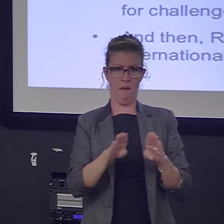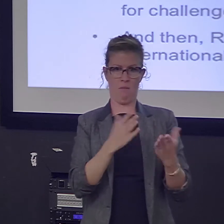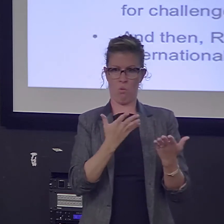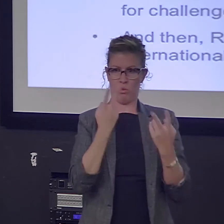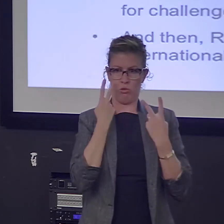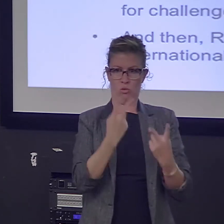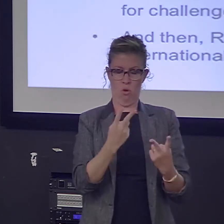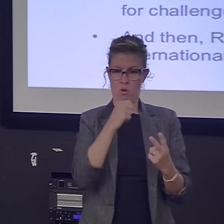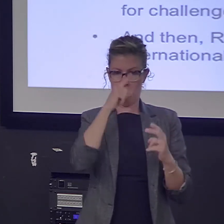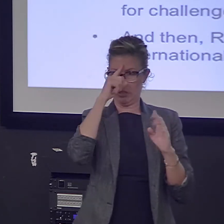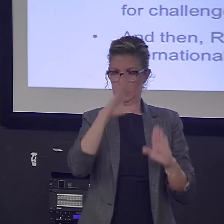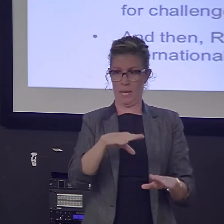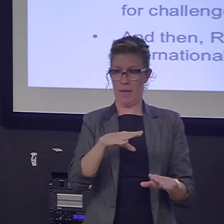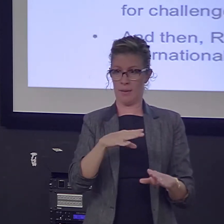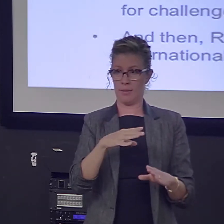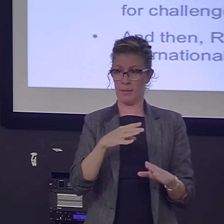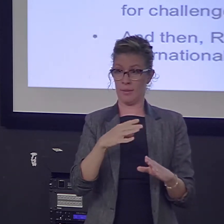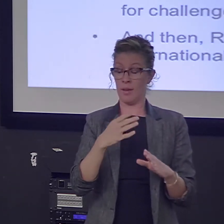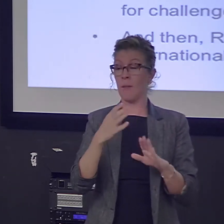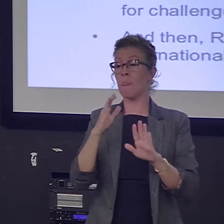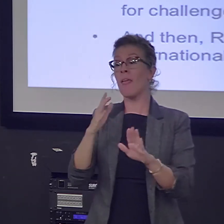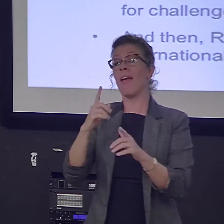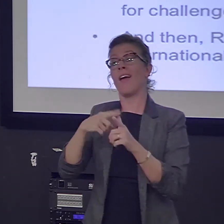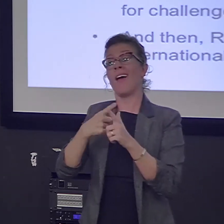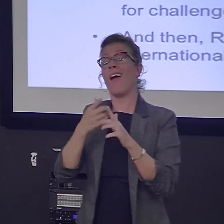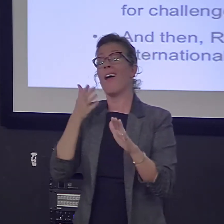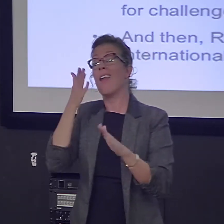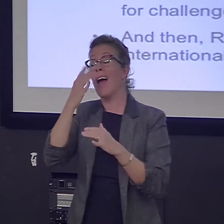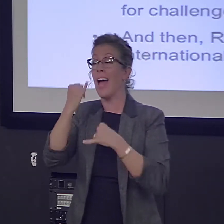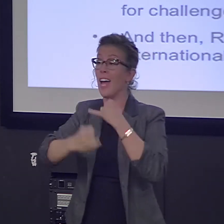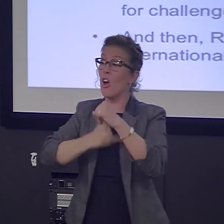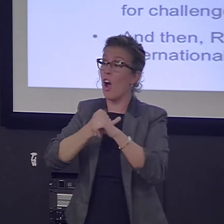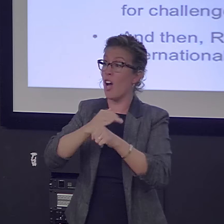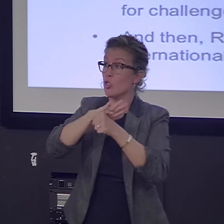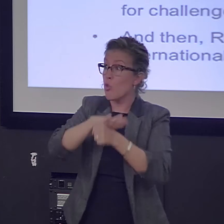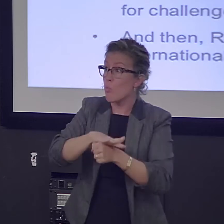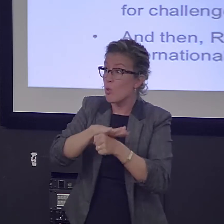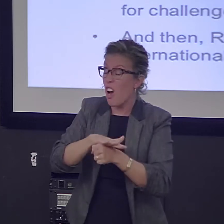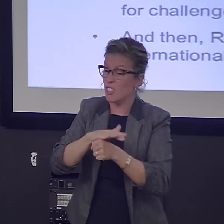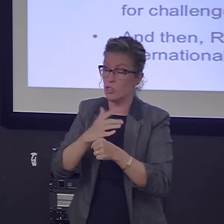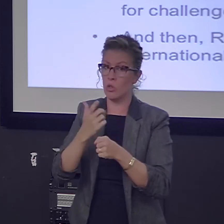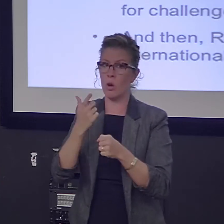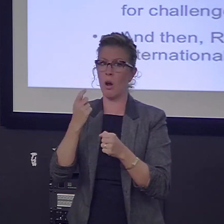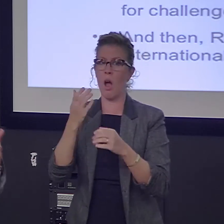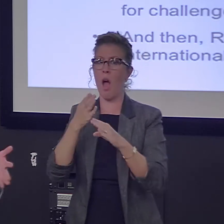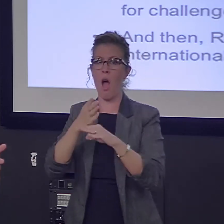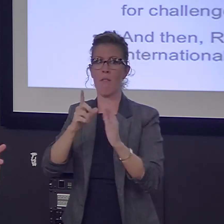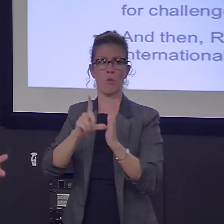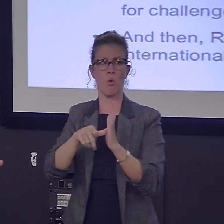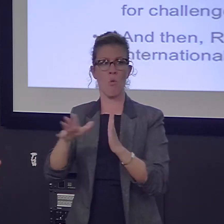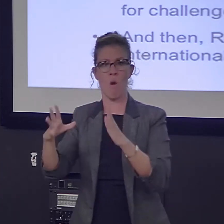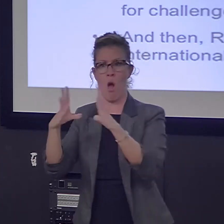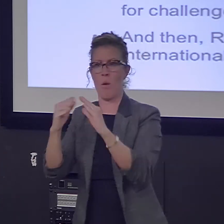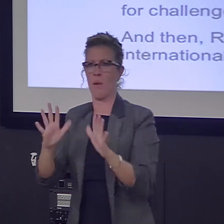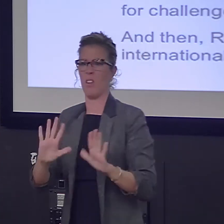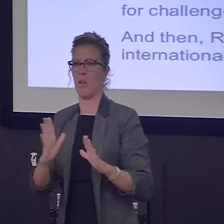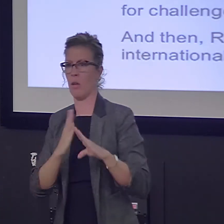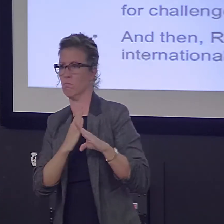And because of international pressure, very soon after Romania had to ban international